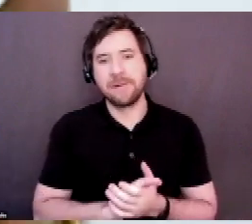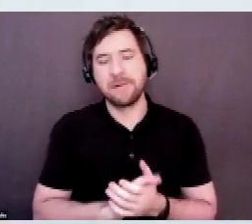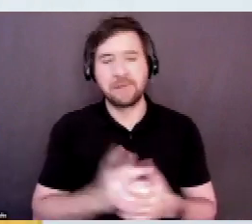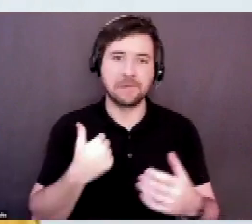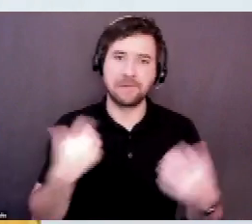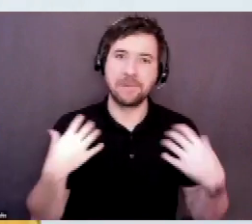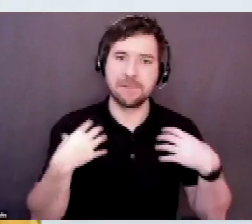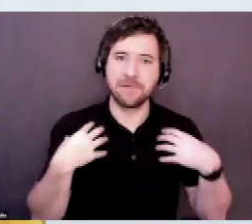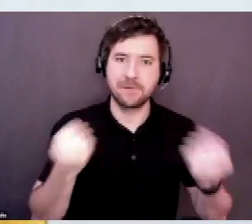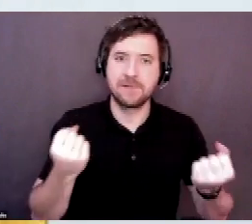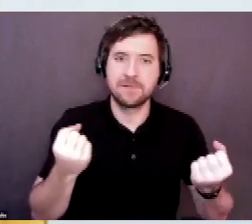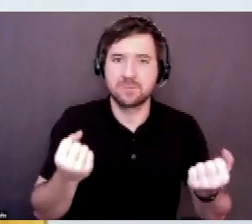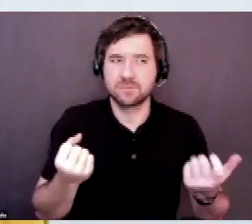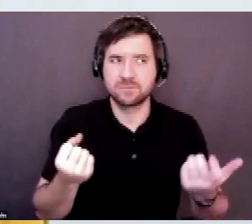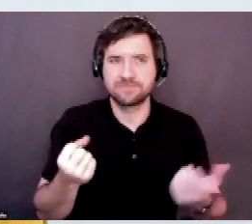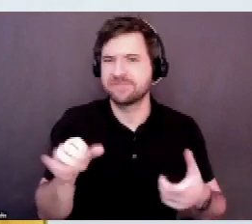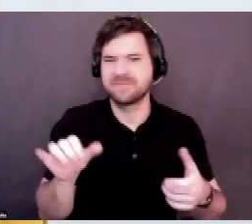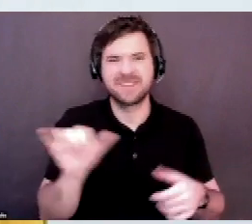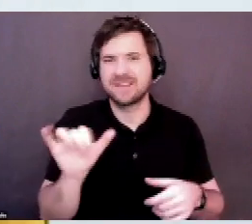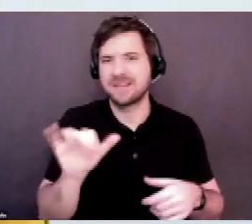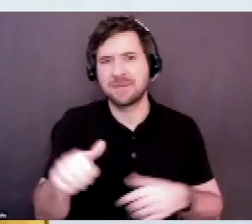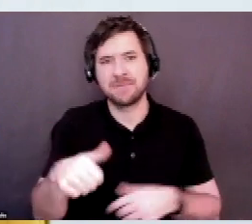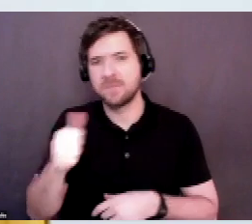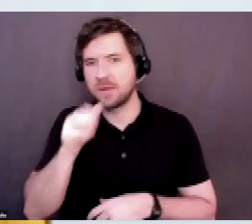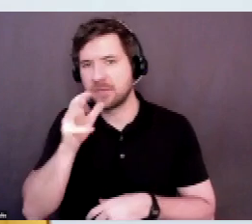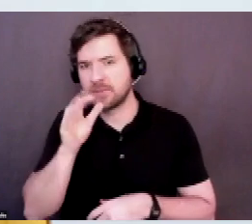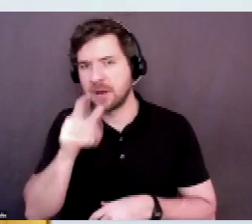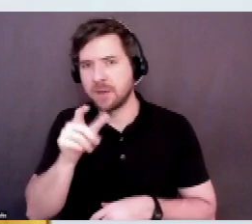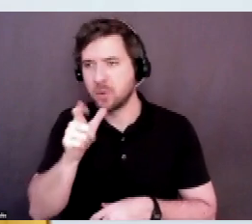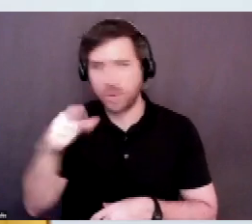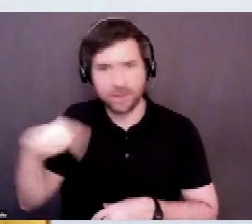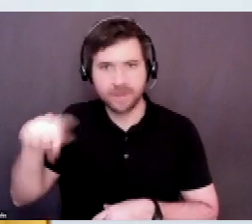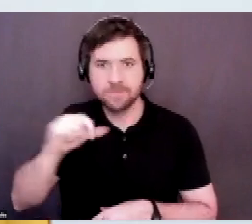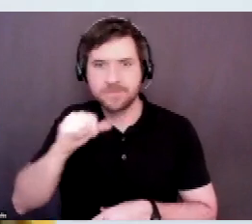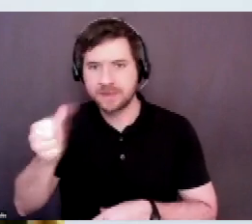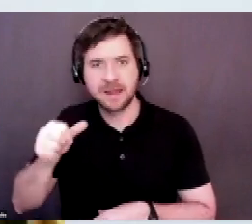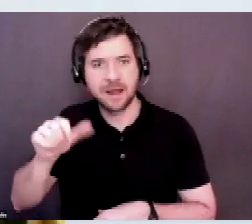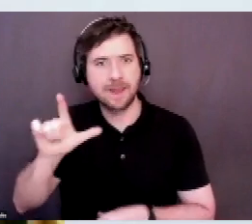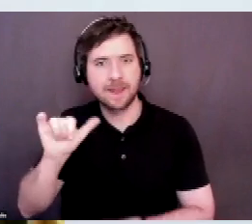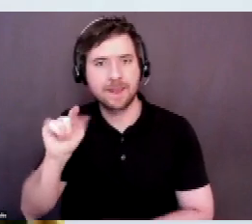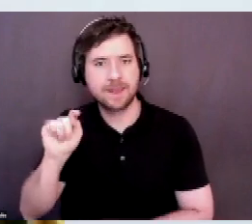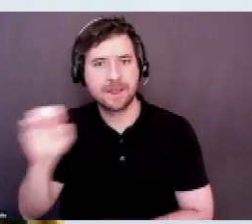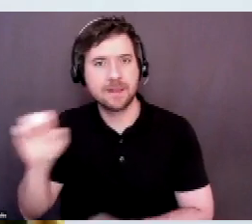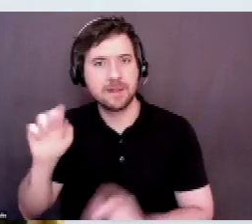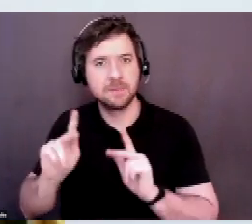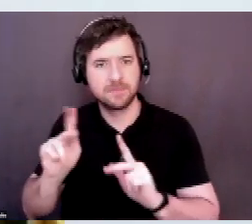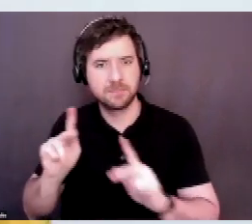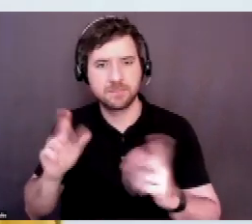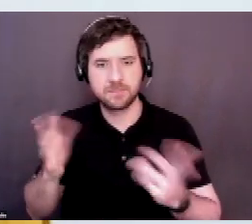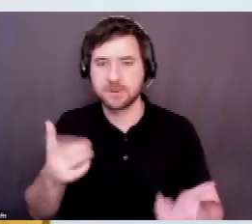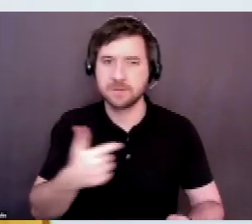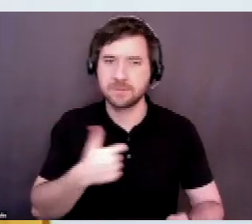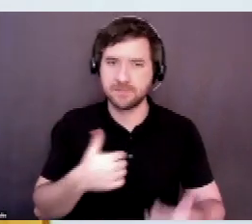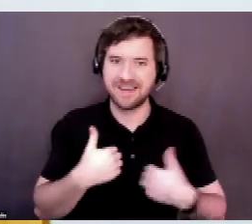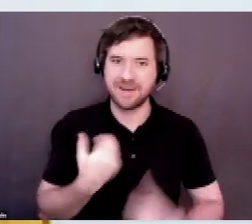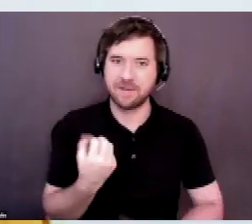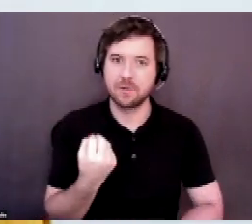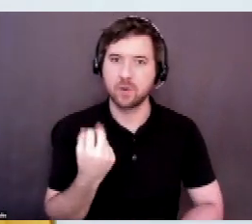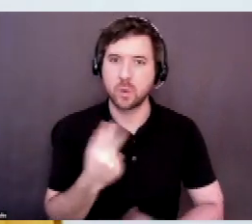like other moms that aren't little people in the sense of I had 12 weeks of some restrictions